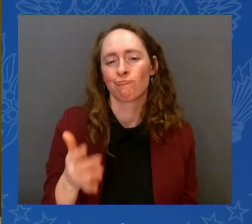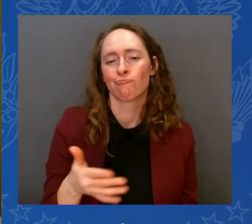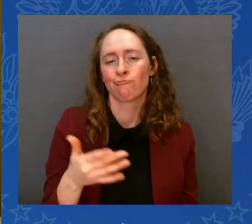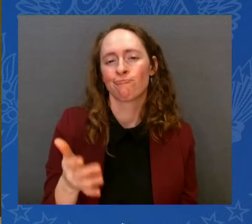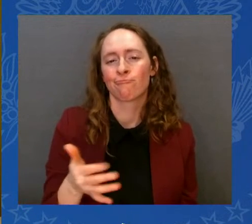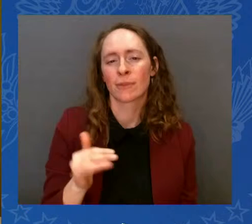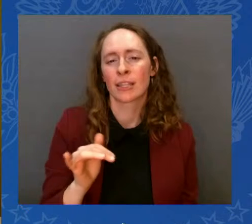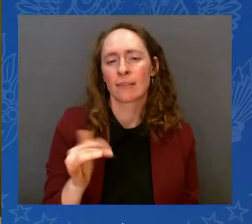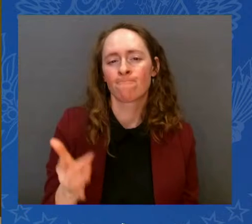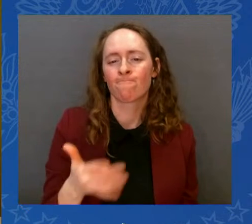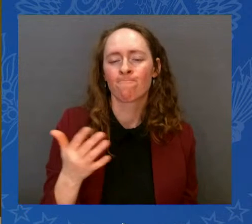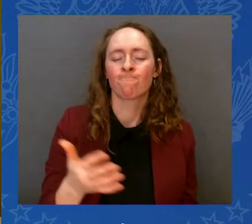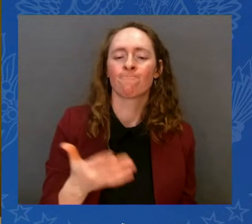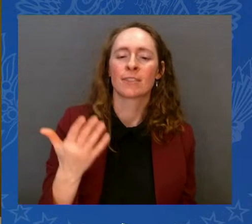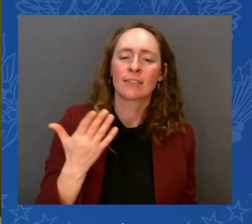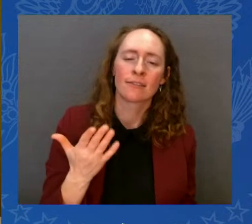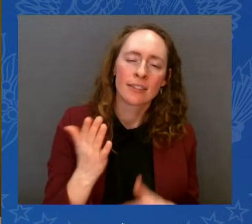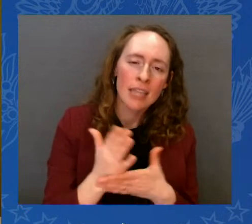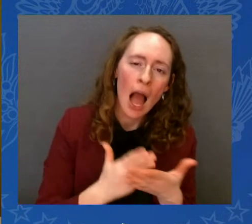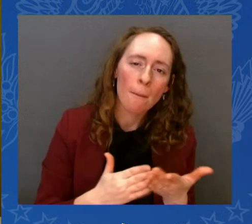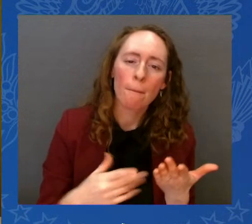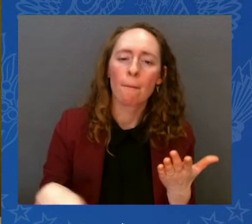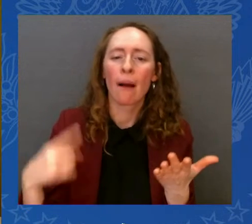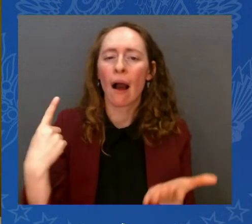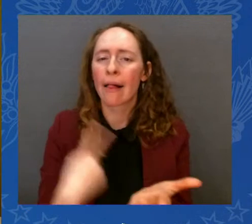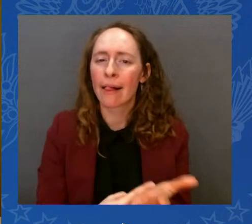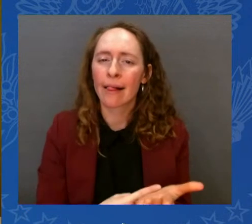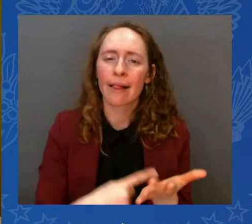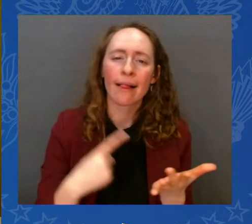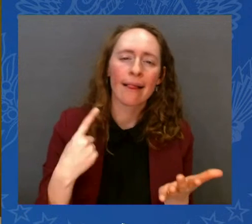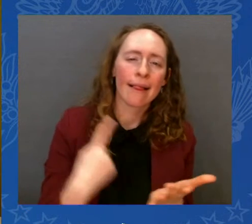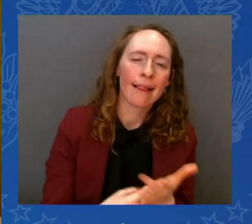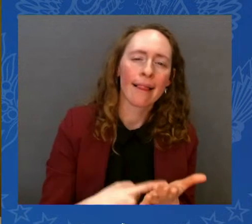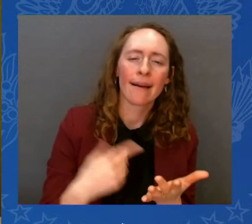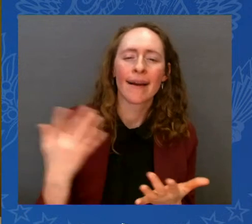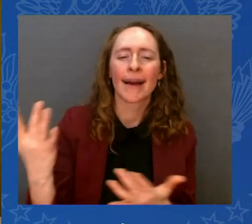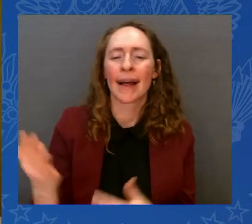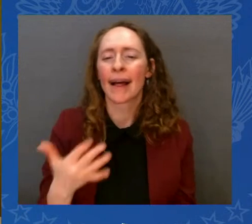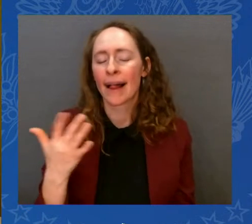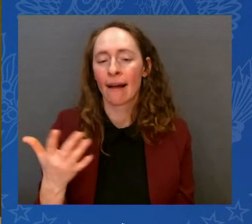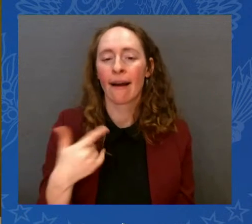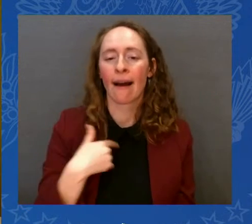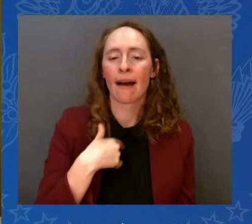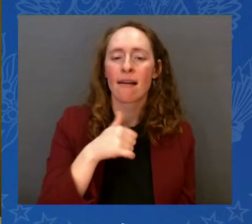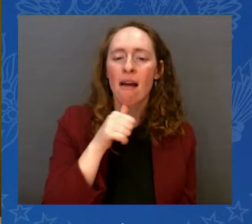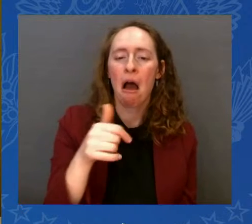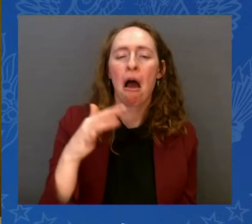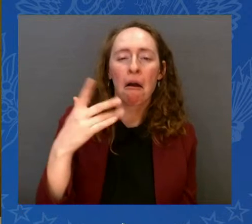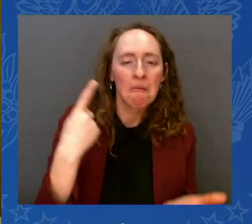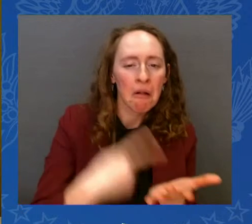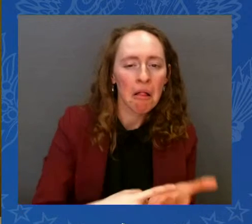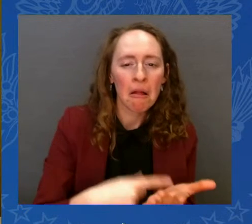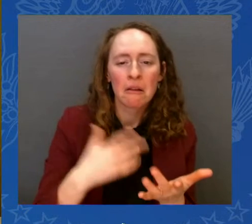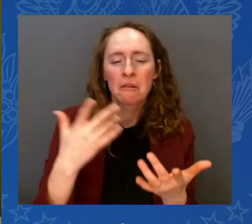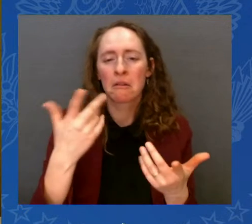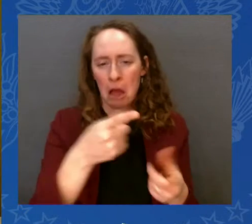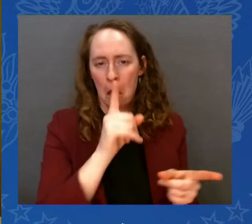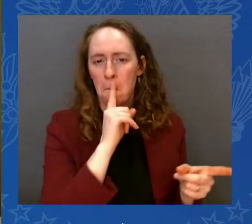so we can't discuss that. And if you do that, you'll have to cut nothing much but programs. But, you know, we can cut an awful lot